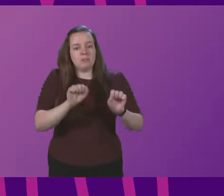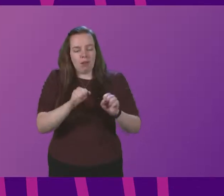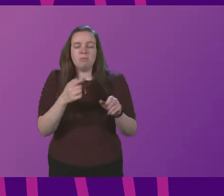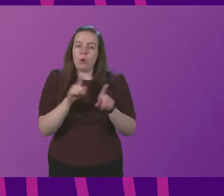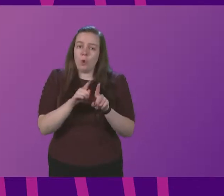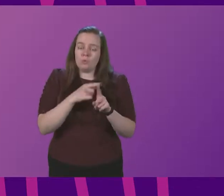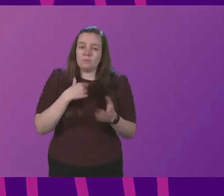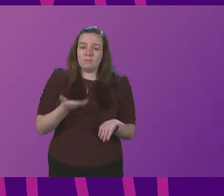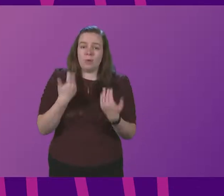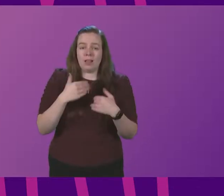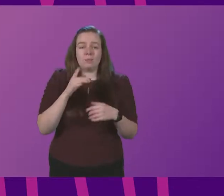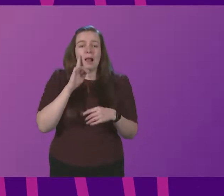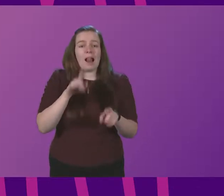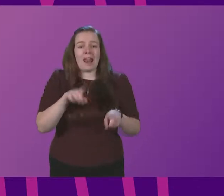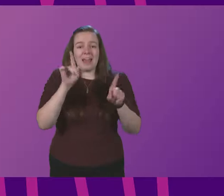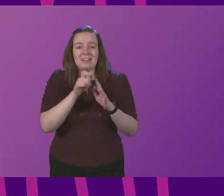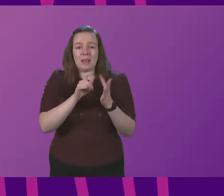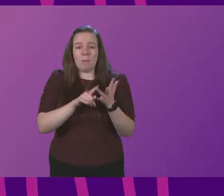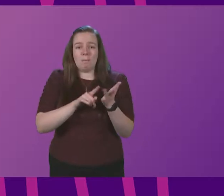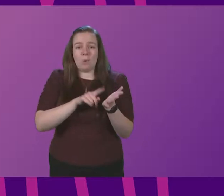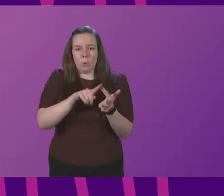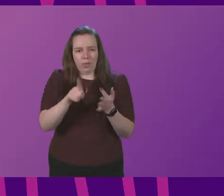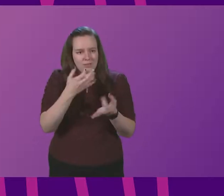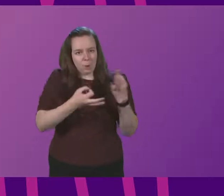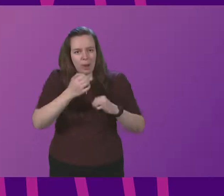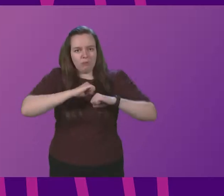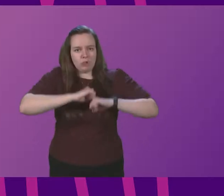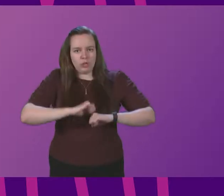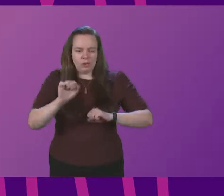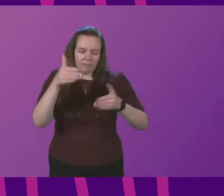the appointment of Lady Poole as inquiry chair, with her focus on human rights and equalities.